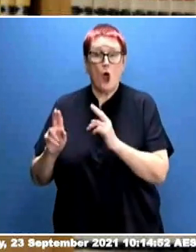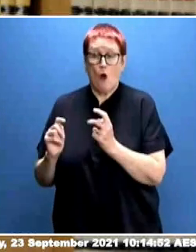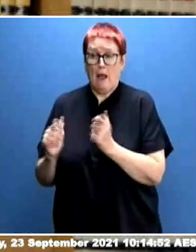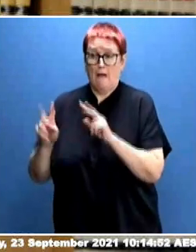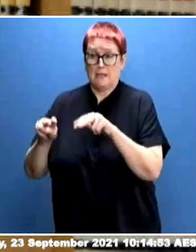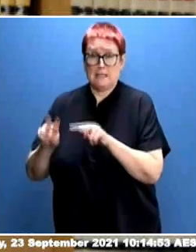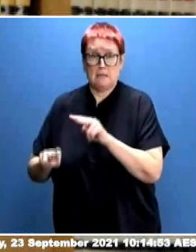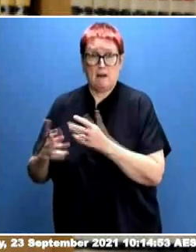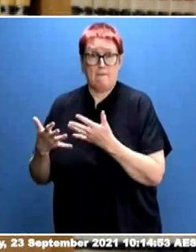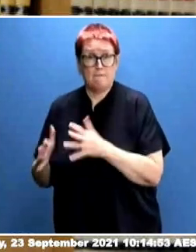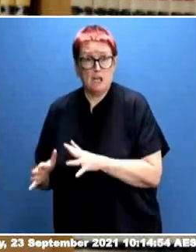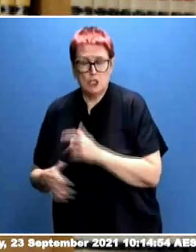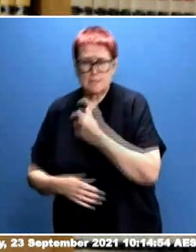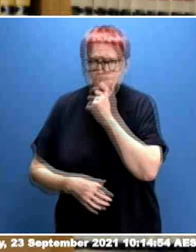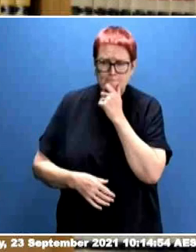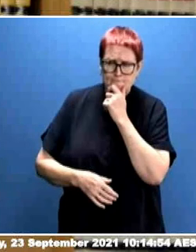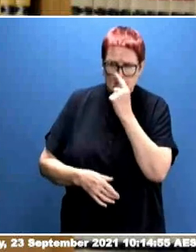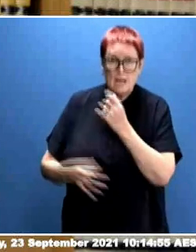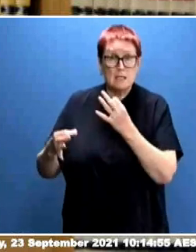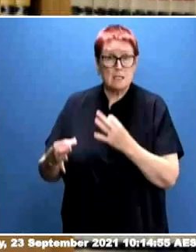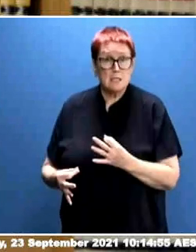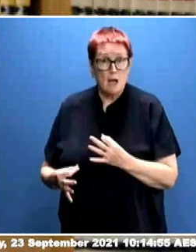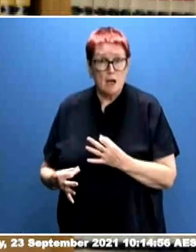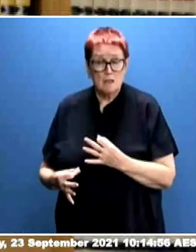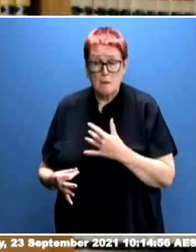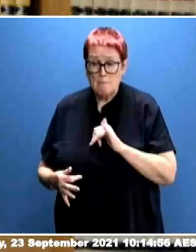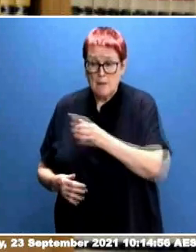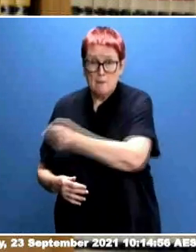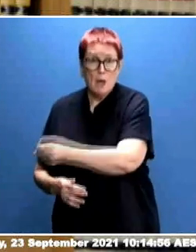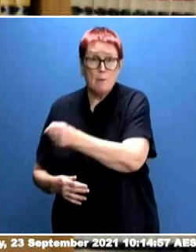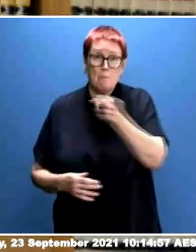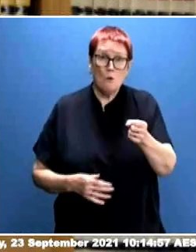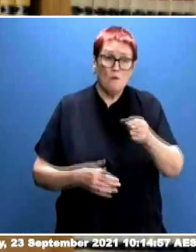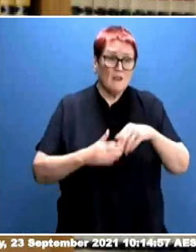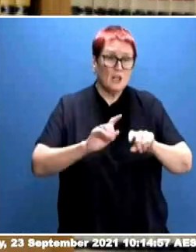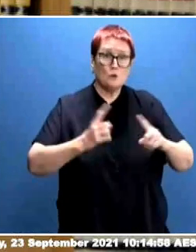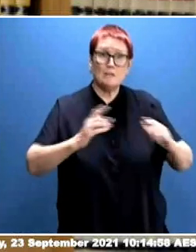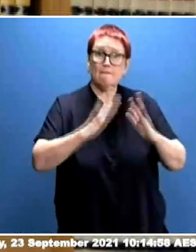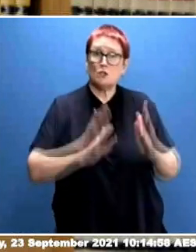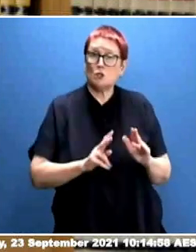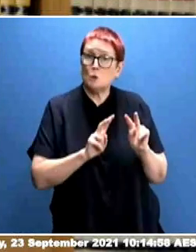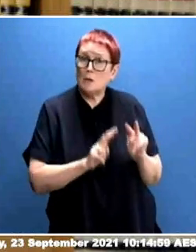could be made as to whether that child would go onto another Secure Care environment or if they could be back